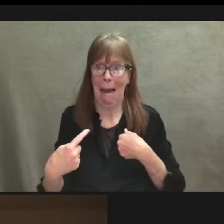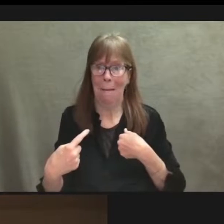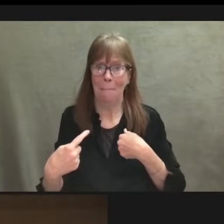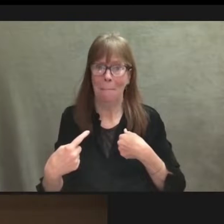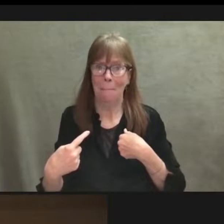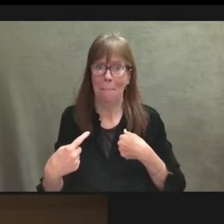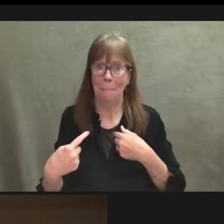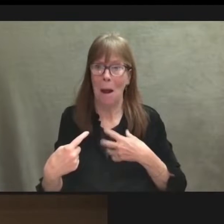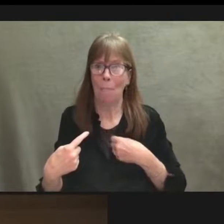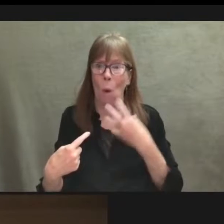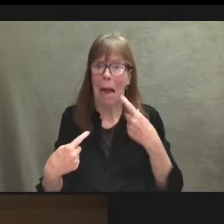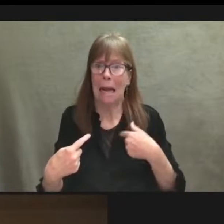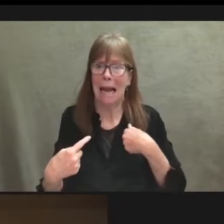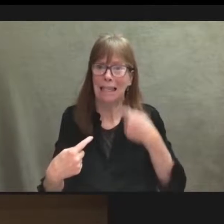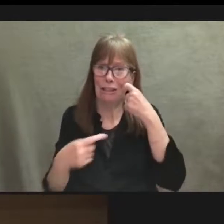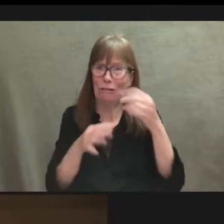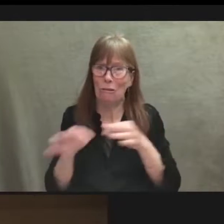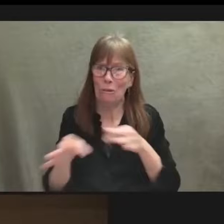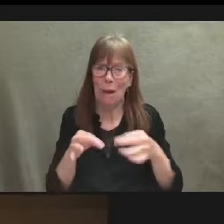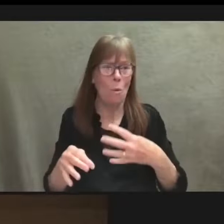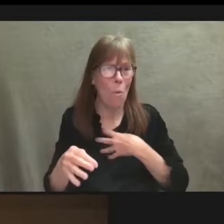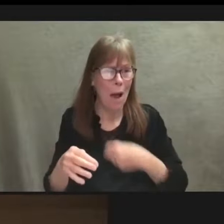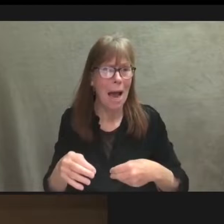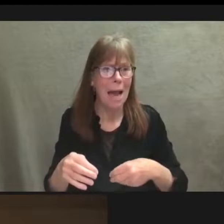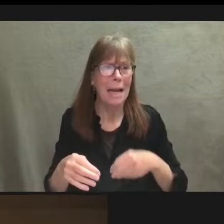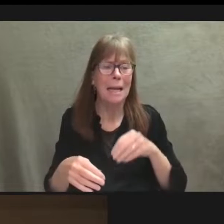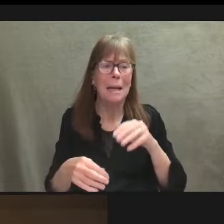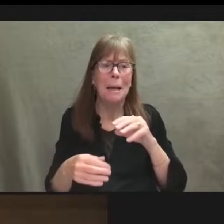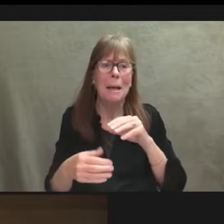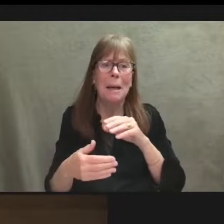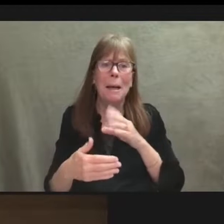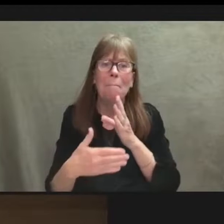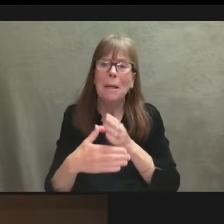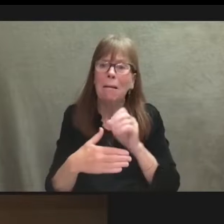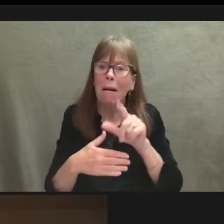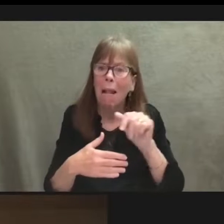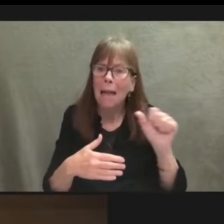the person you describe, a white middle-class person with mobility impairment. And so,